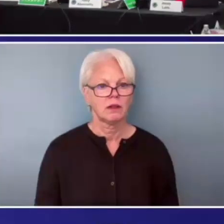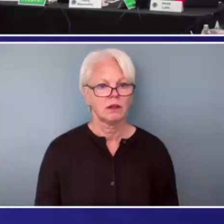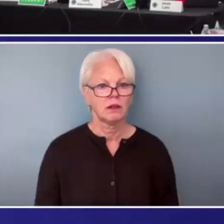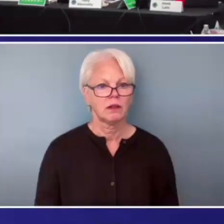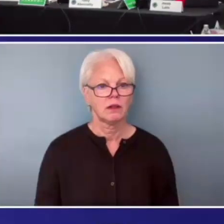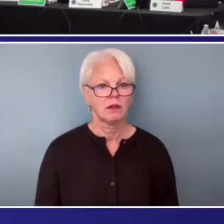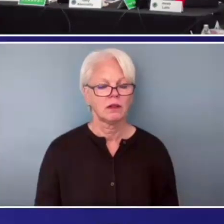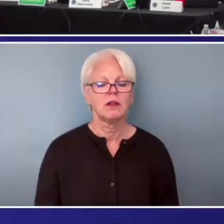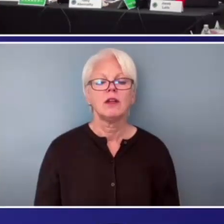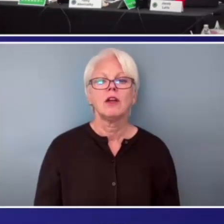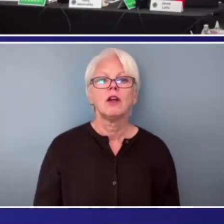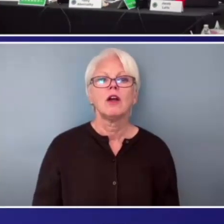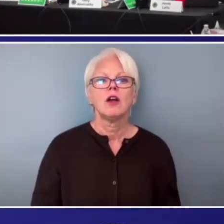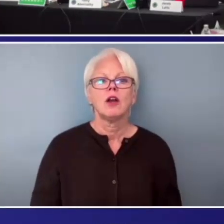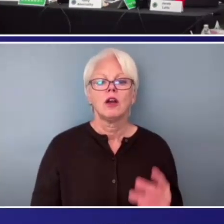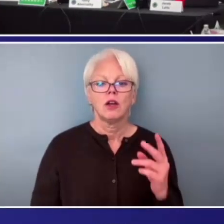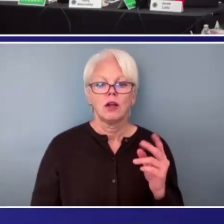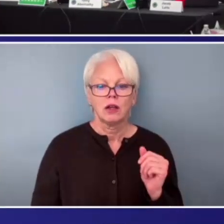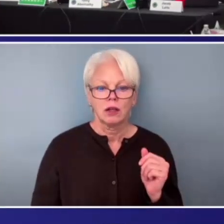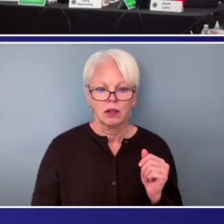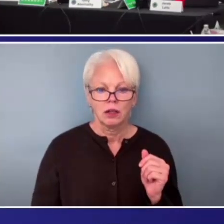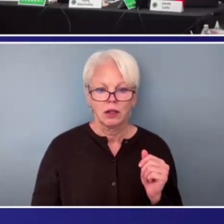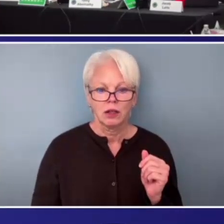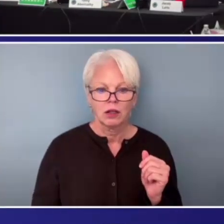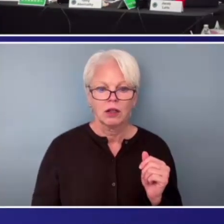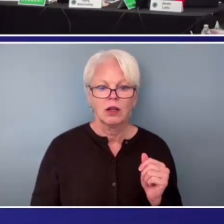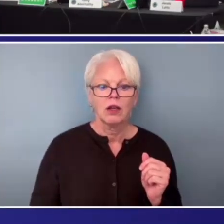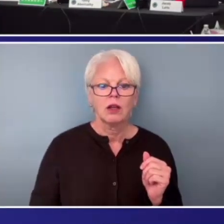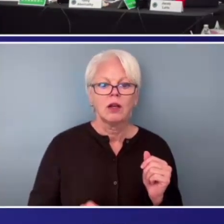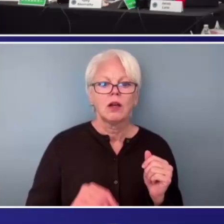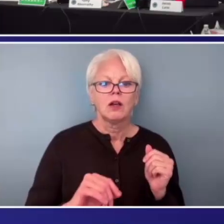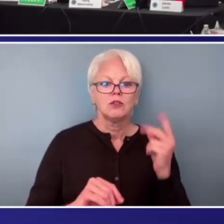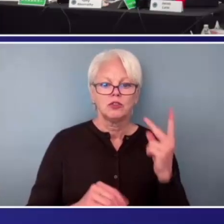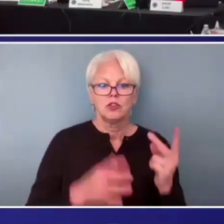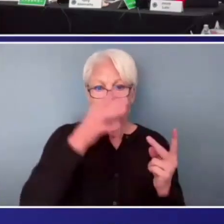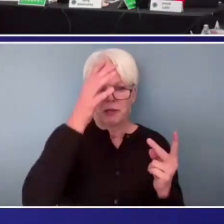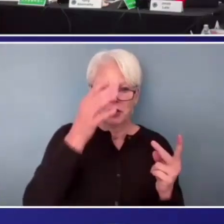Two parents with one -- all parents may borrow on behalf of each dependent student for the academic year.